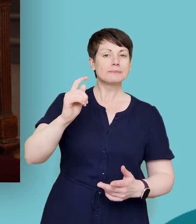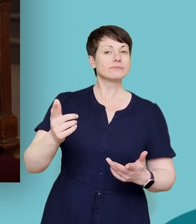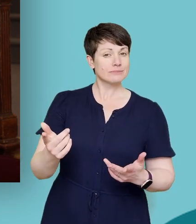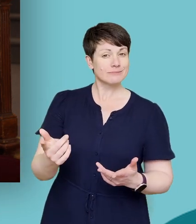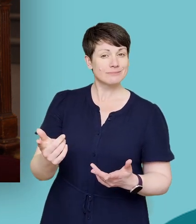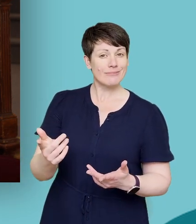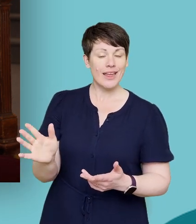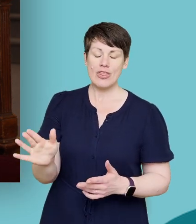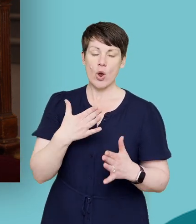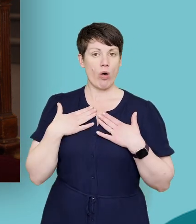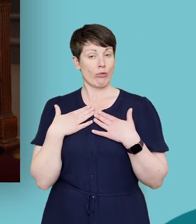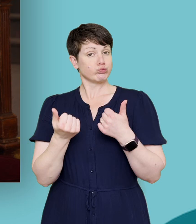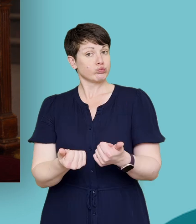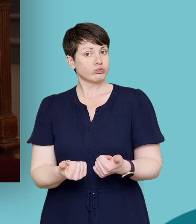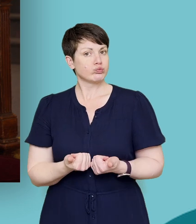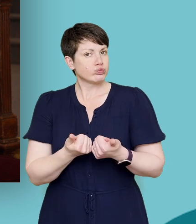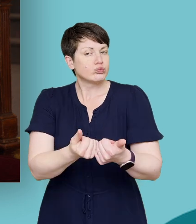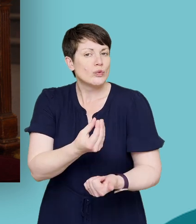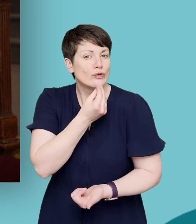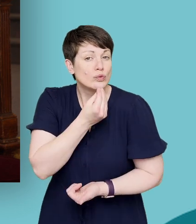And they are all well-fed, and they all look very healthy